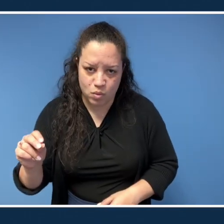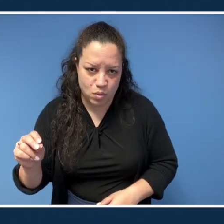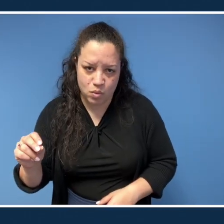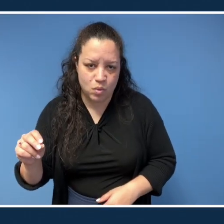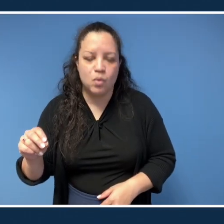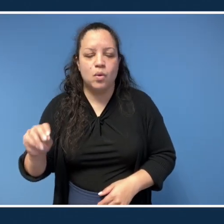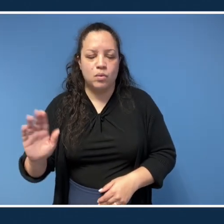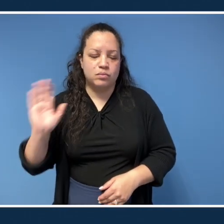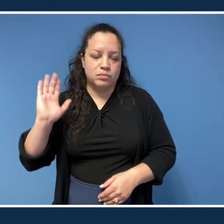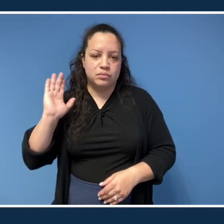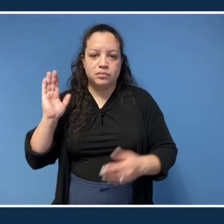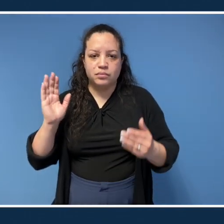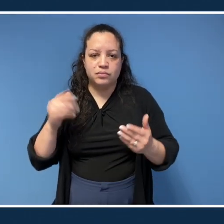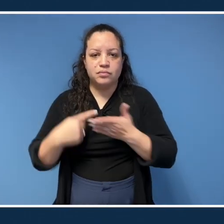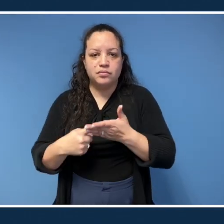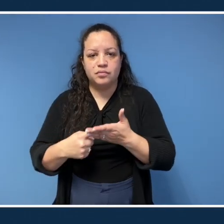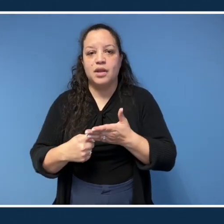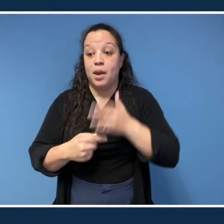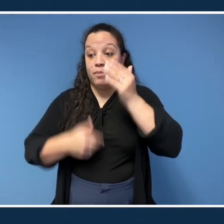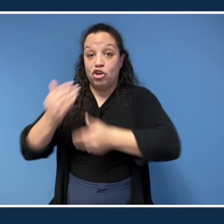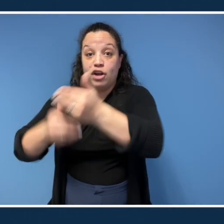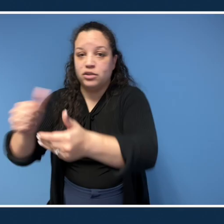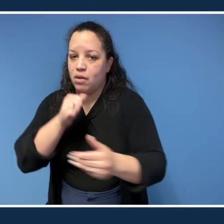early on, I talked about, you know, progression, not perfection.